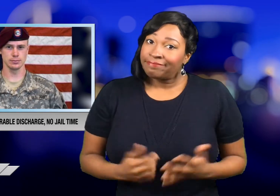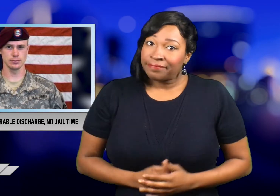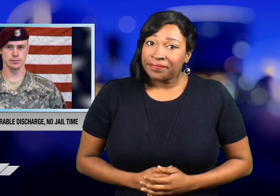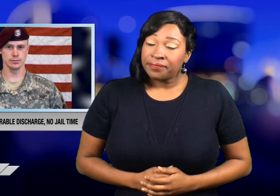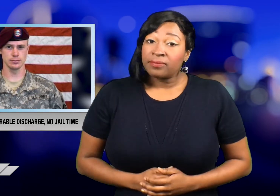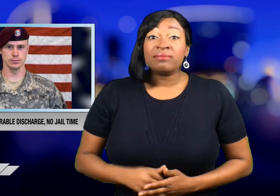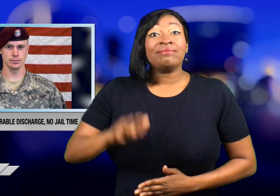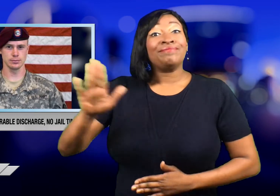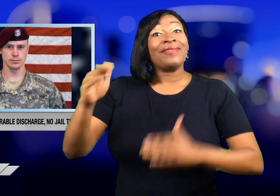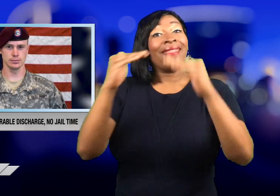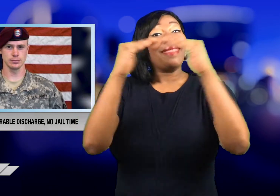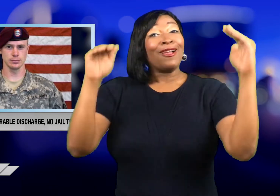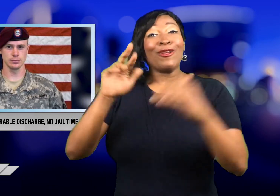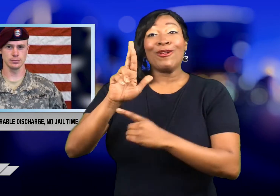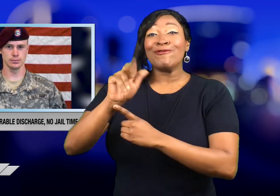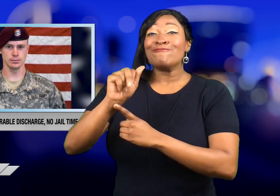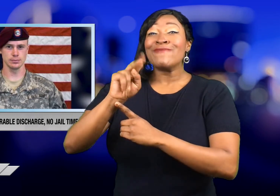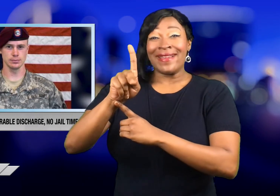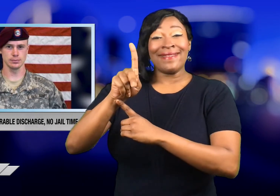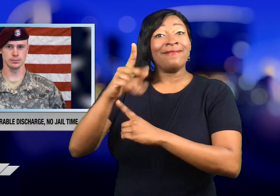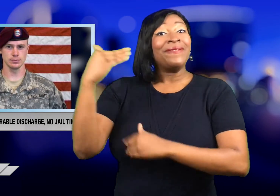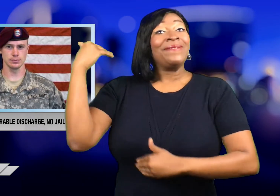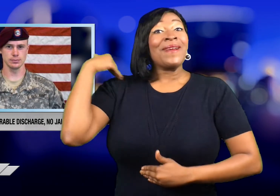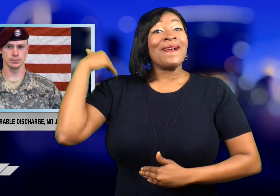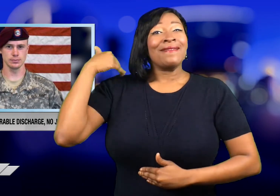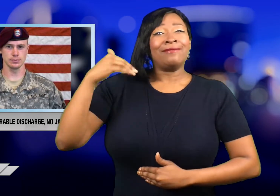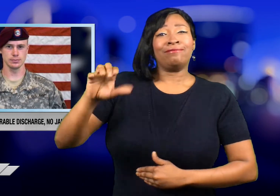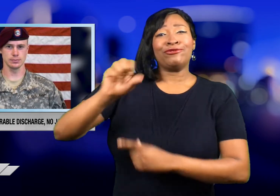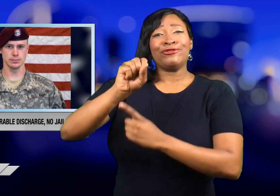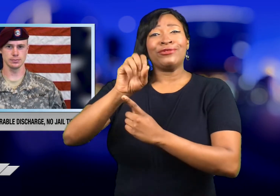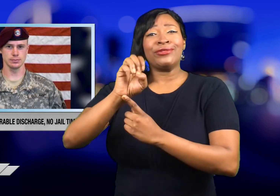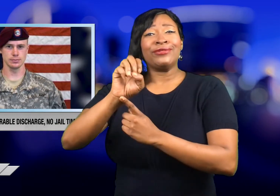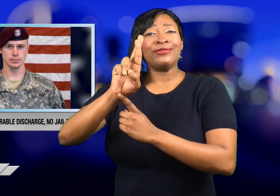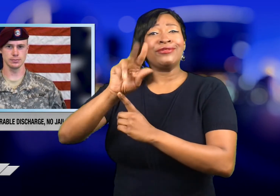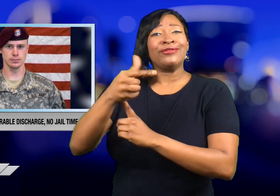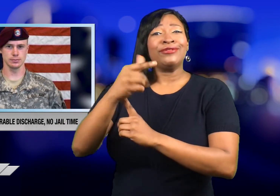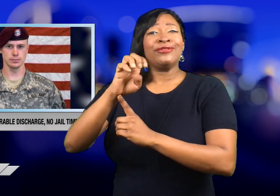His rank was dropped from sergeant